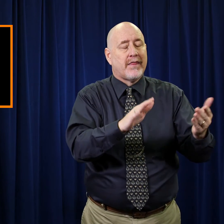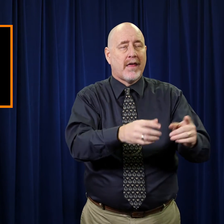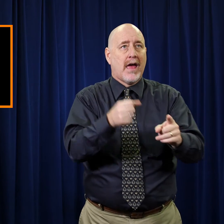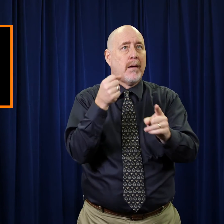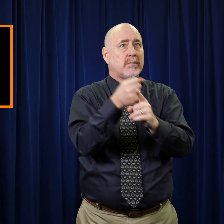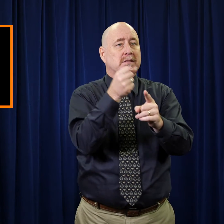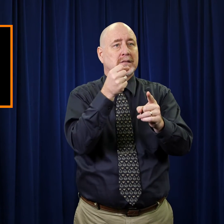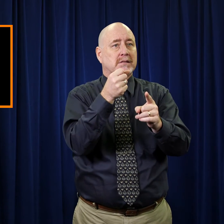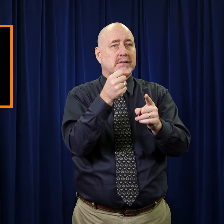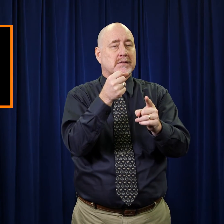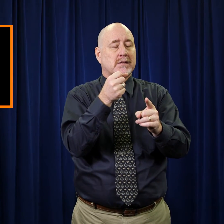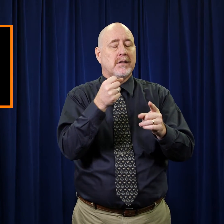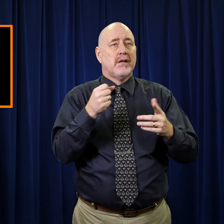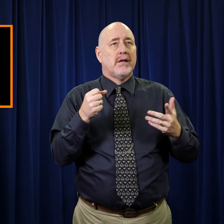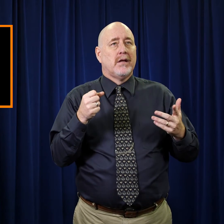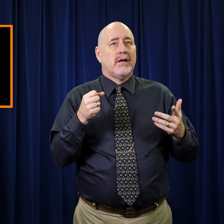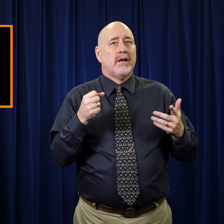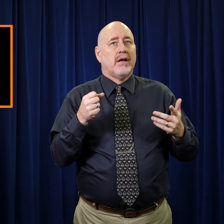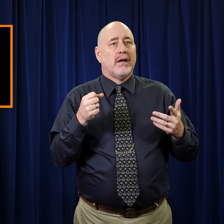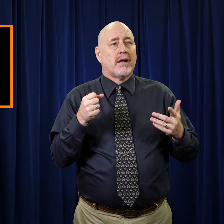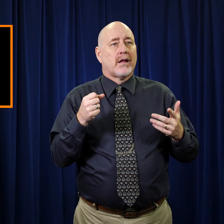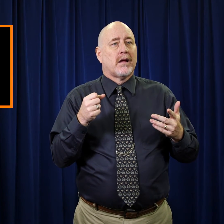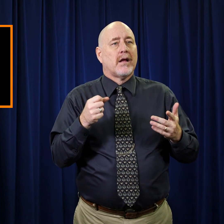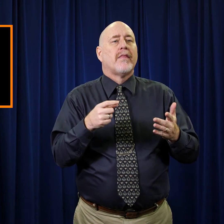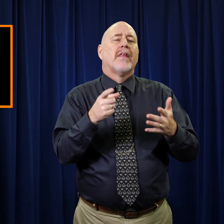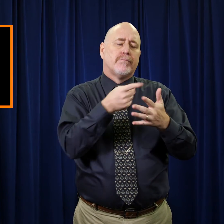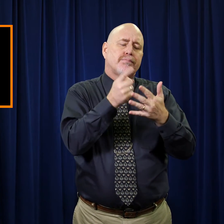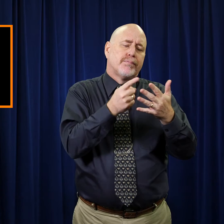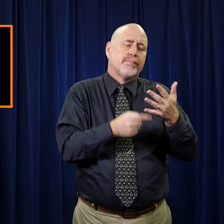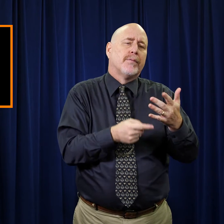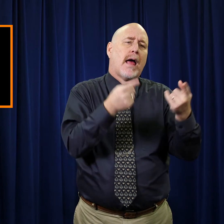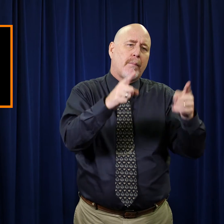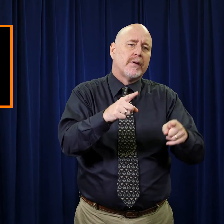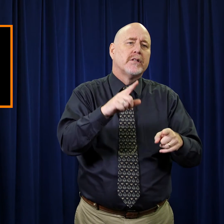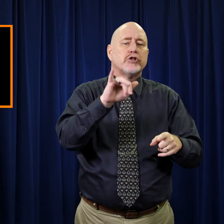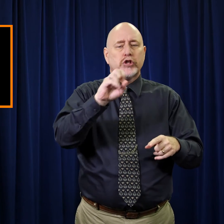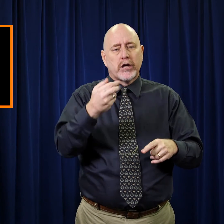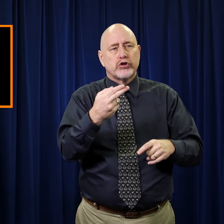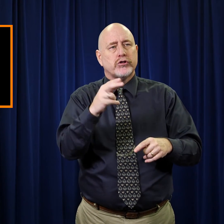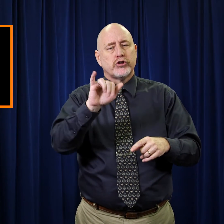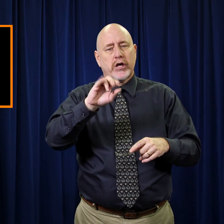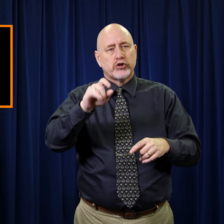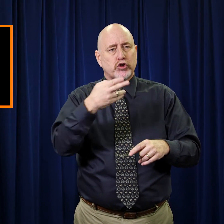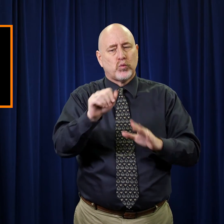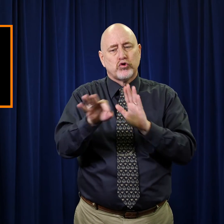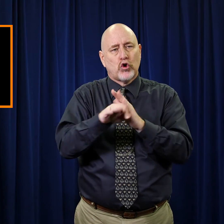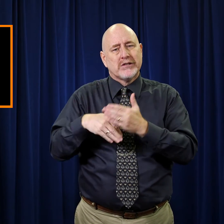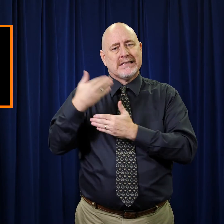happens. The necessary details were accomplished. Joshua chosen for his